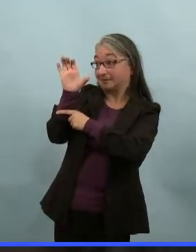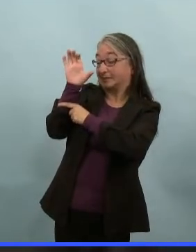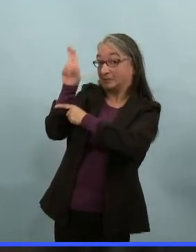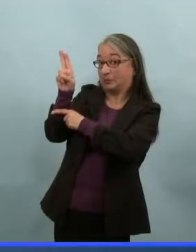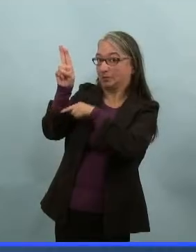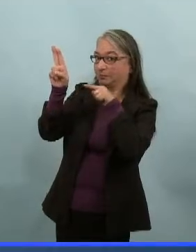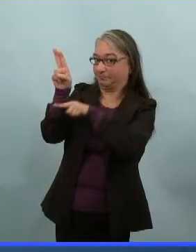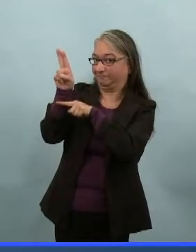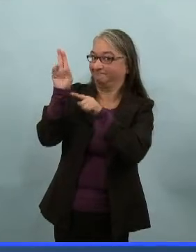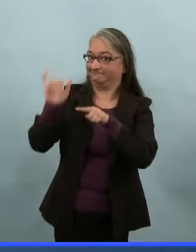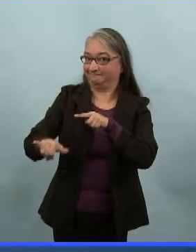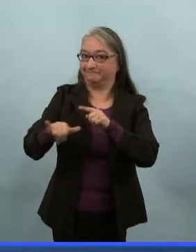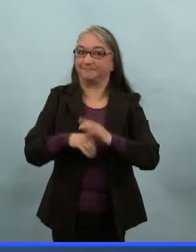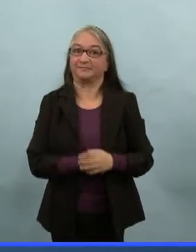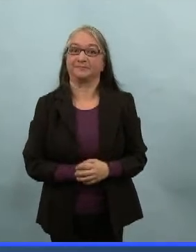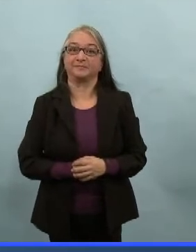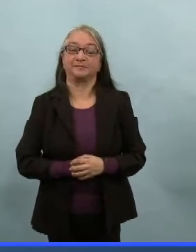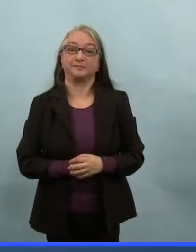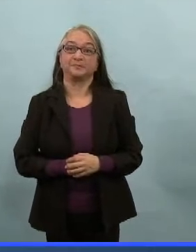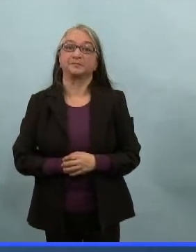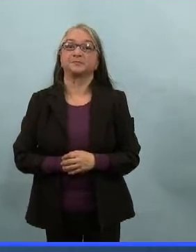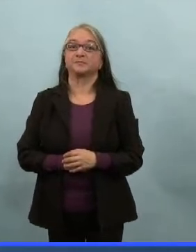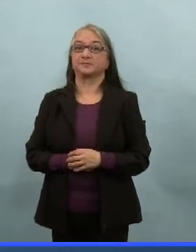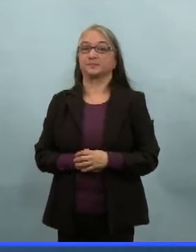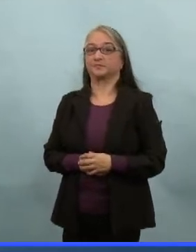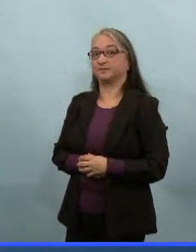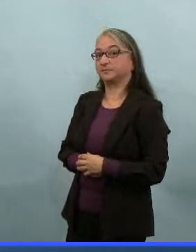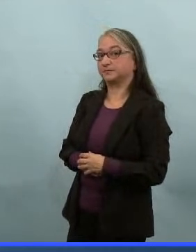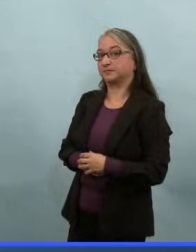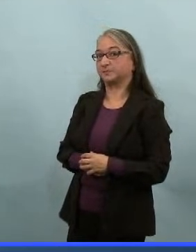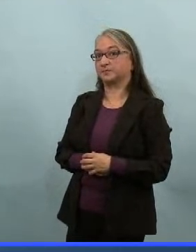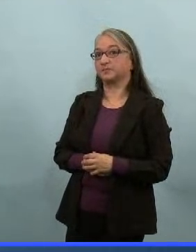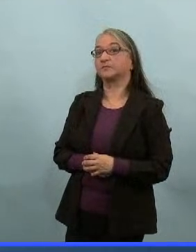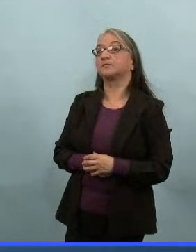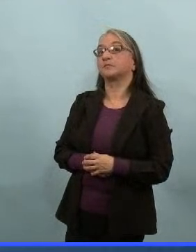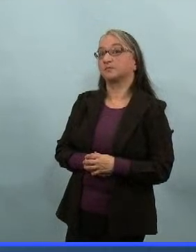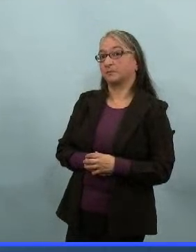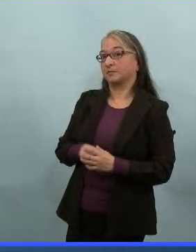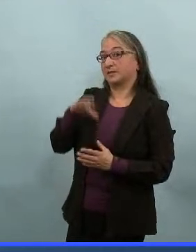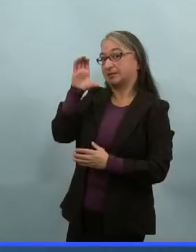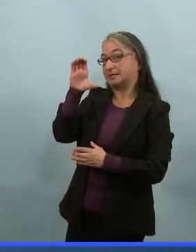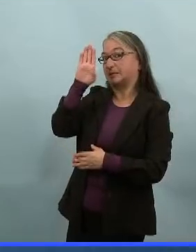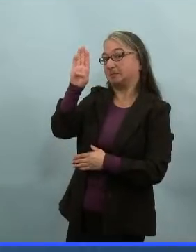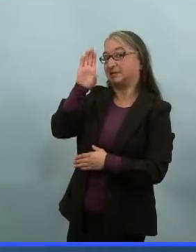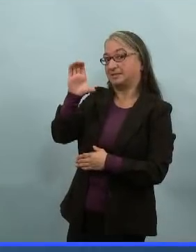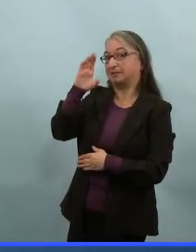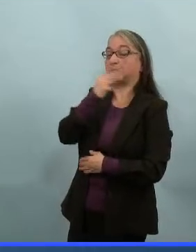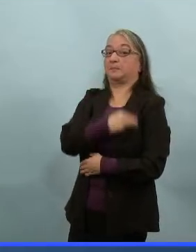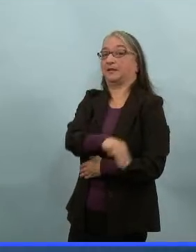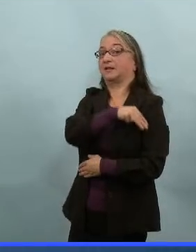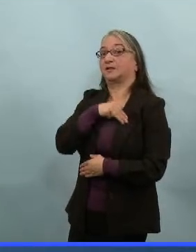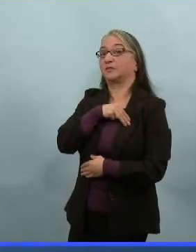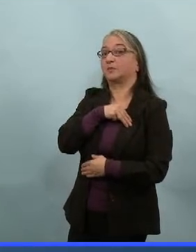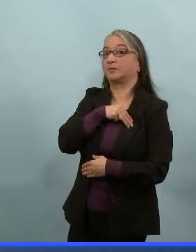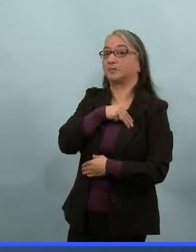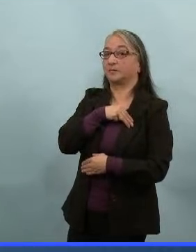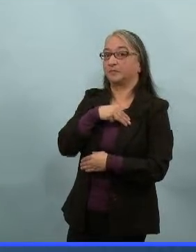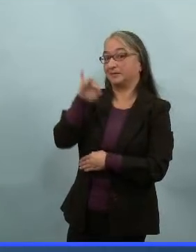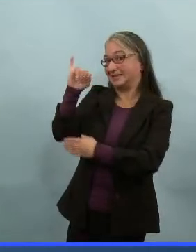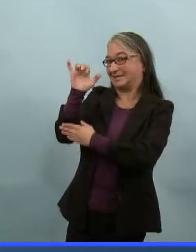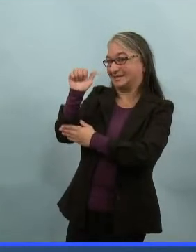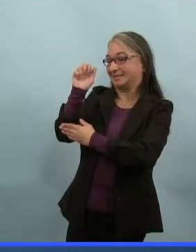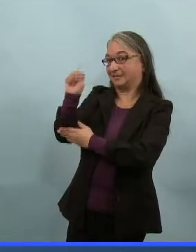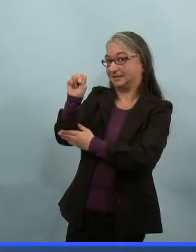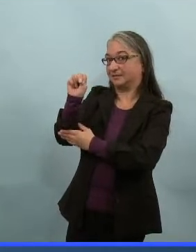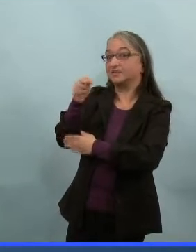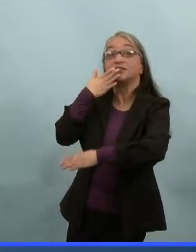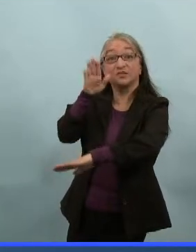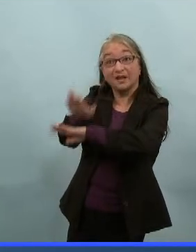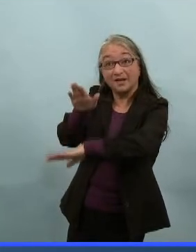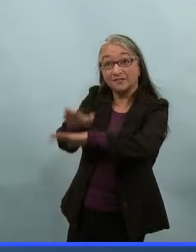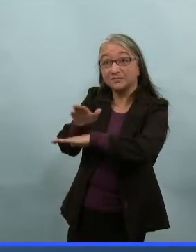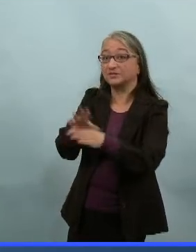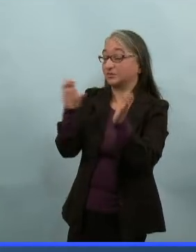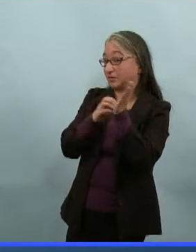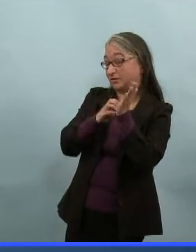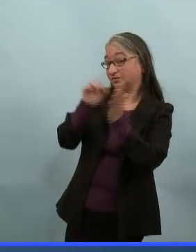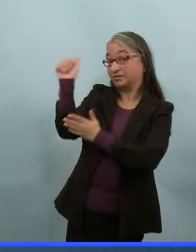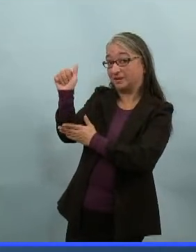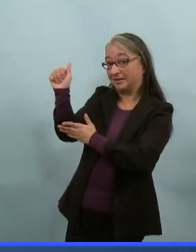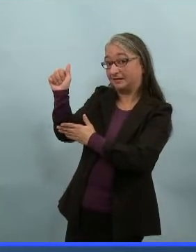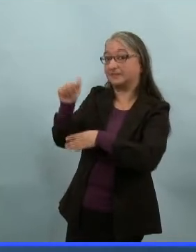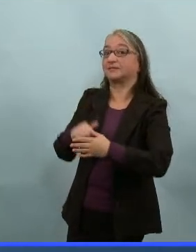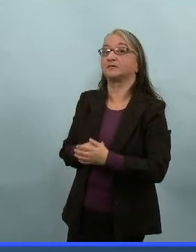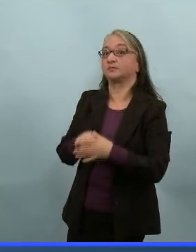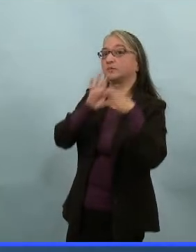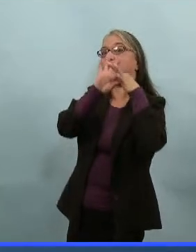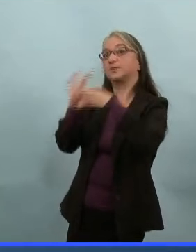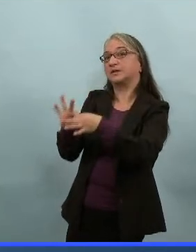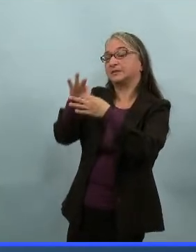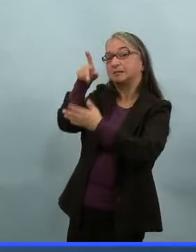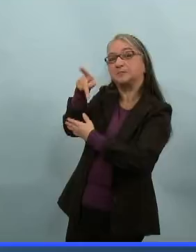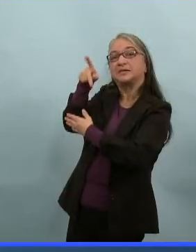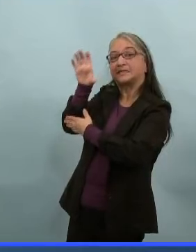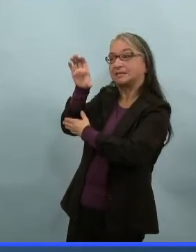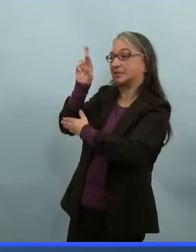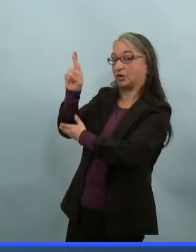thank you from cbc manitoba ian good afternoon uh dr atwell on uh pcr testing will there be some way